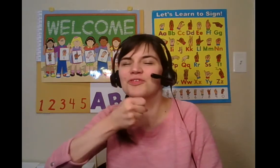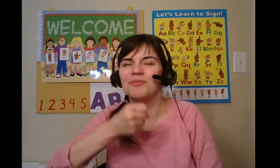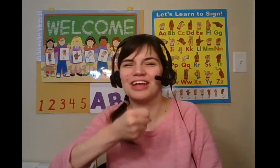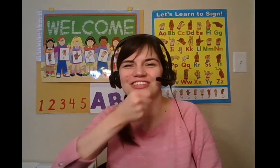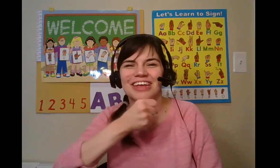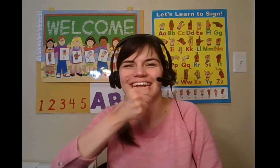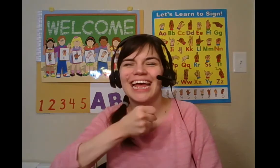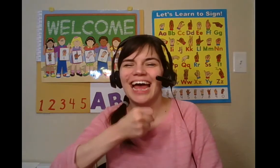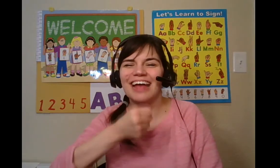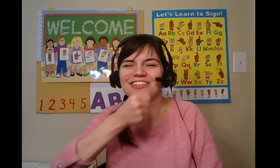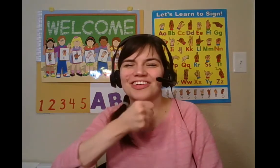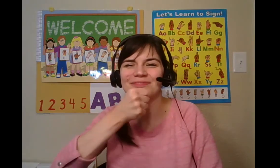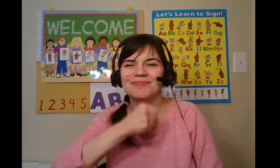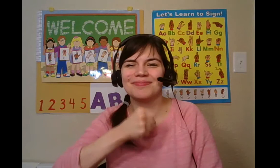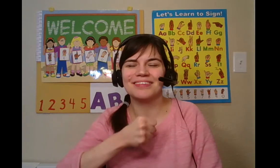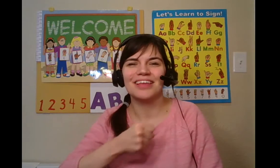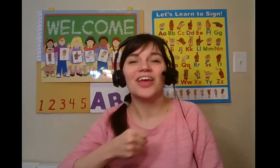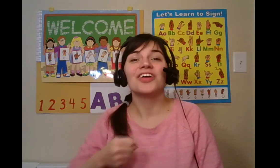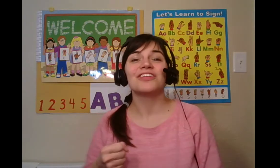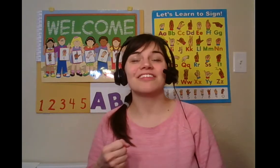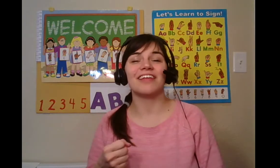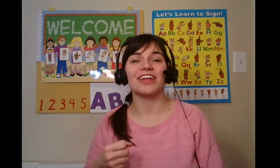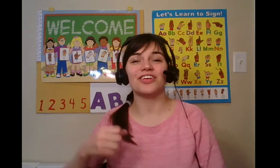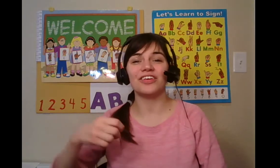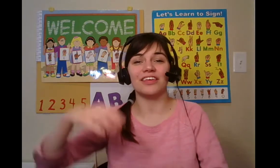it by your chin. Ice cream. To sign cookies,